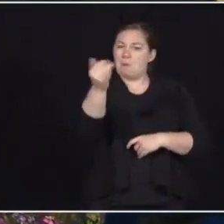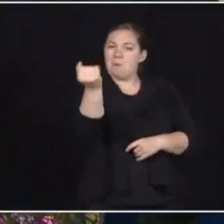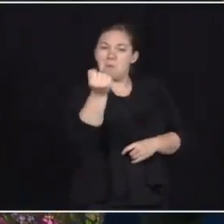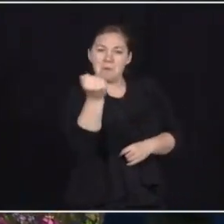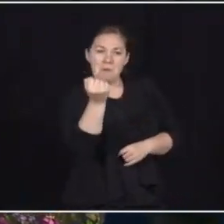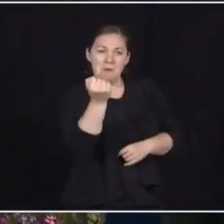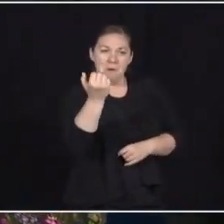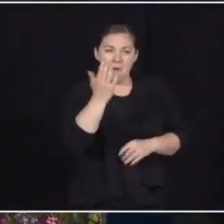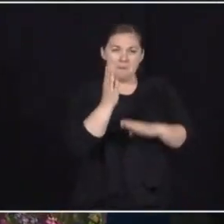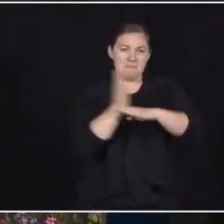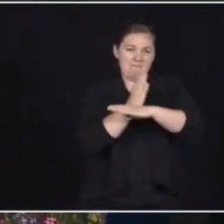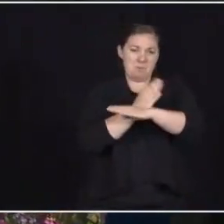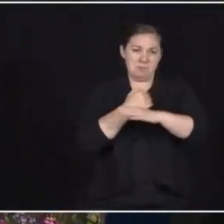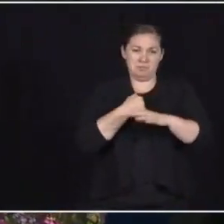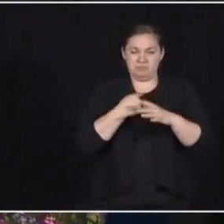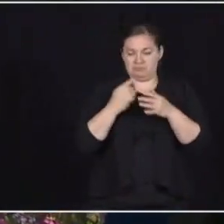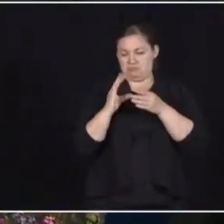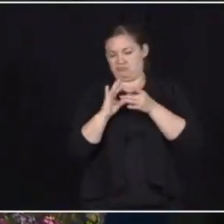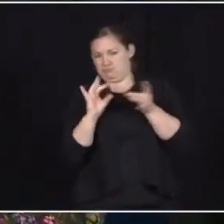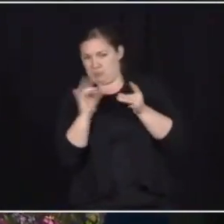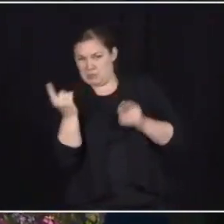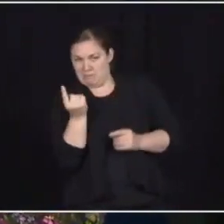You know, philanthropy